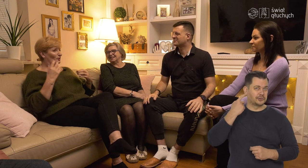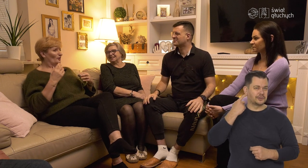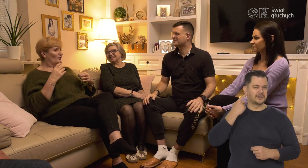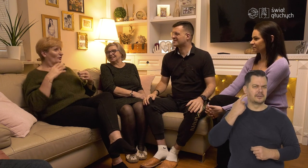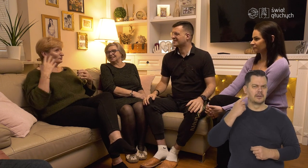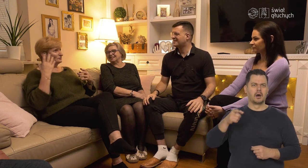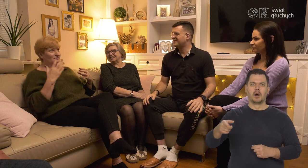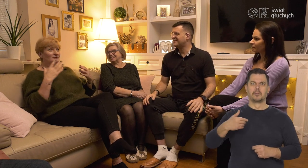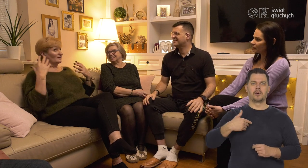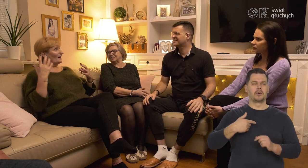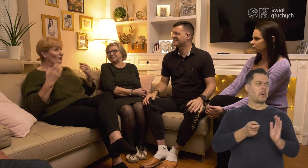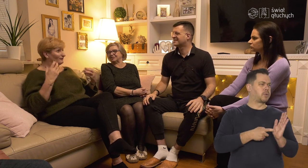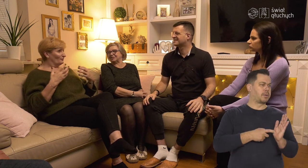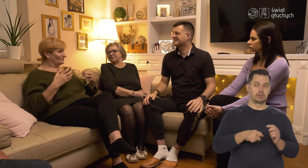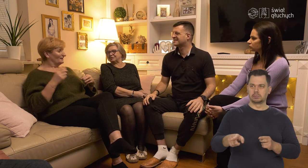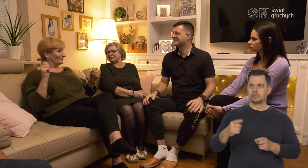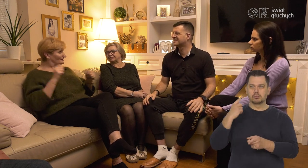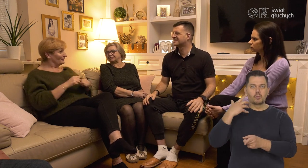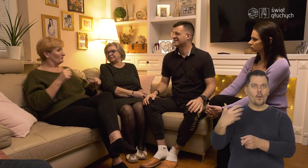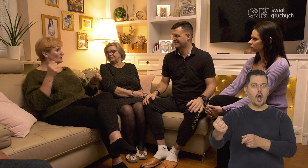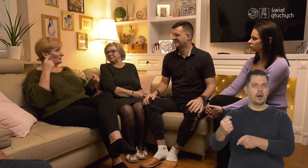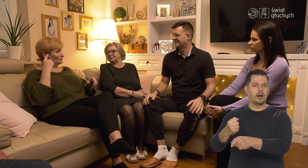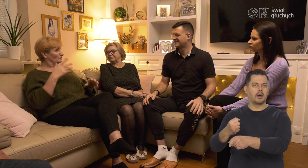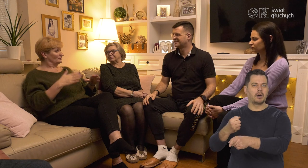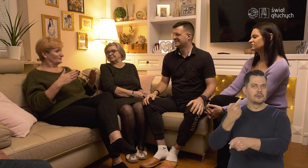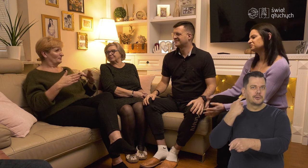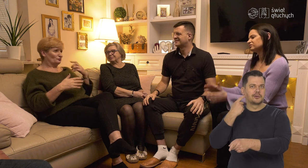because he responded to knocks (sounds).